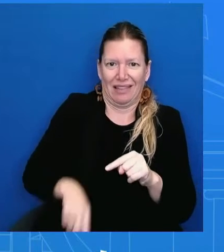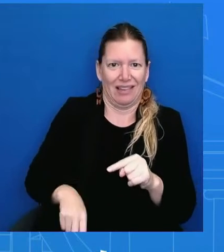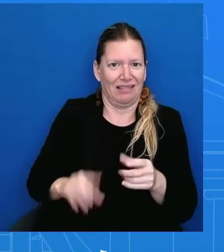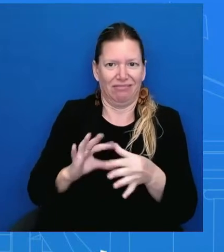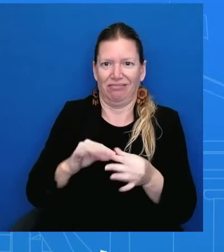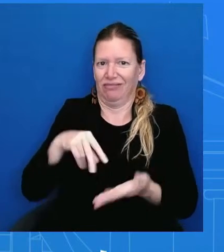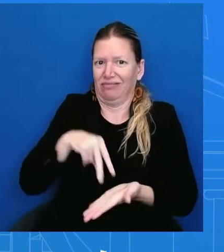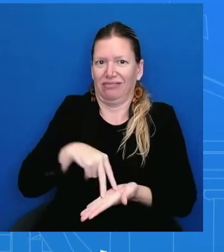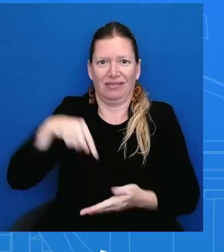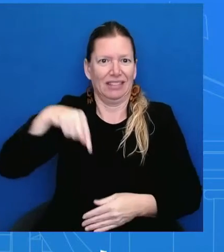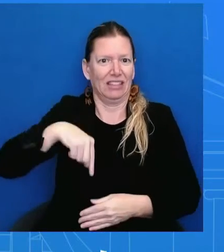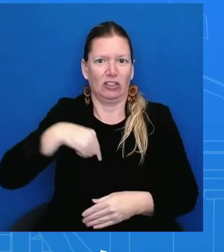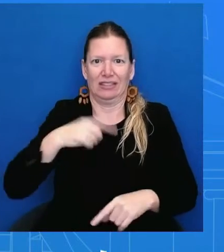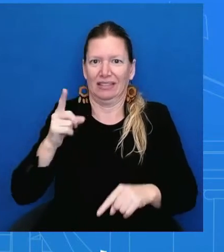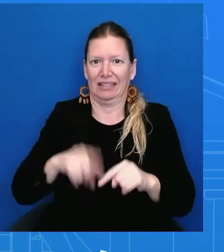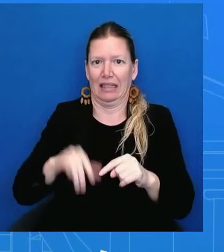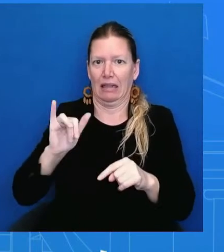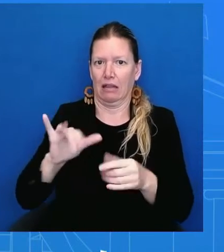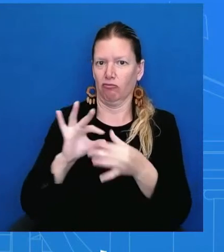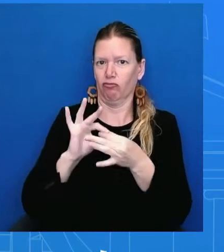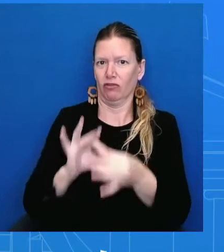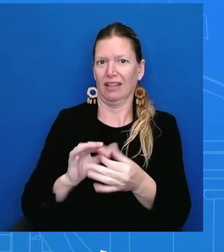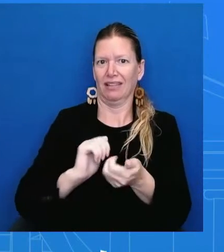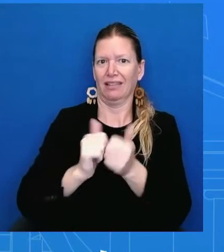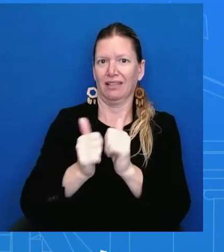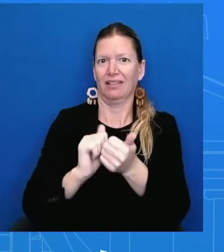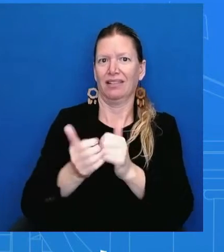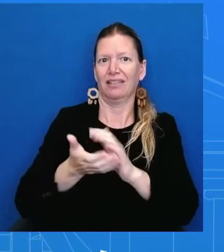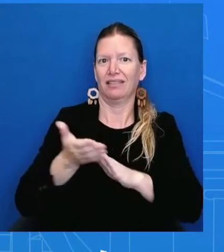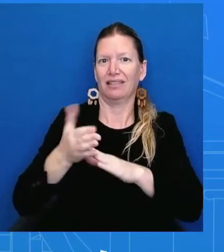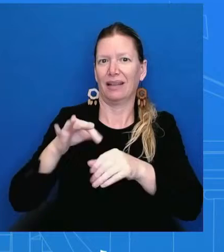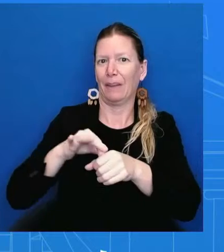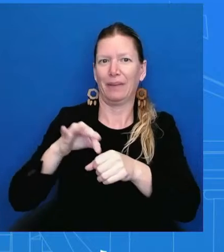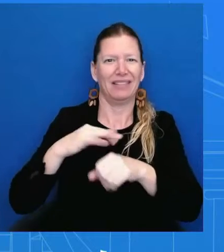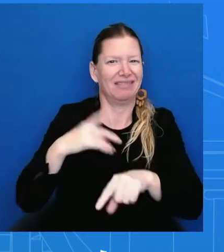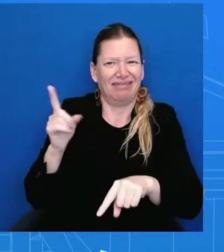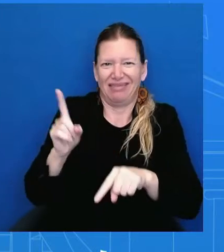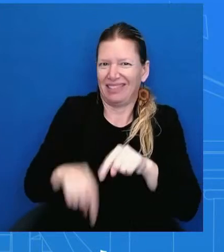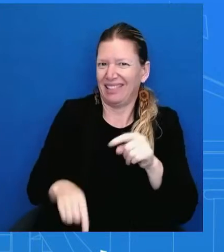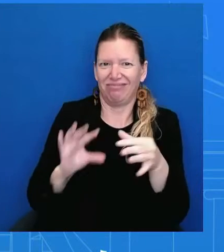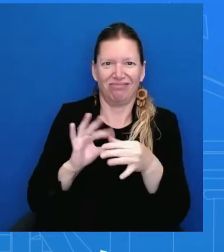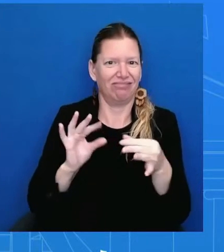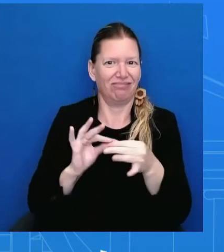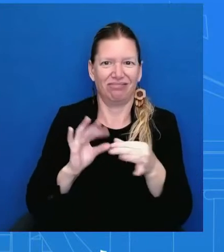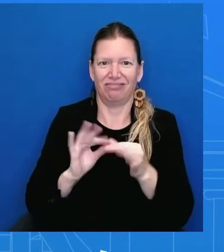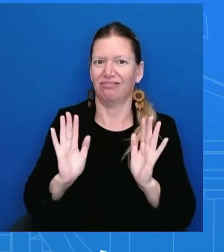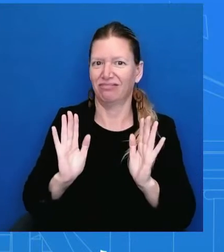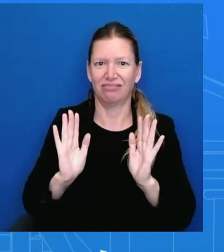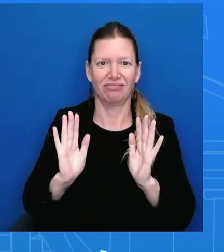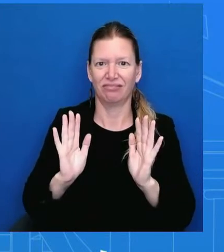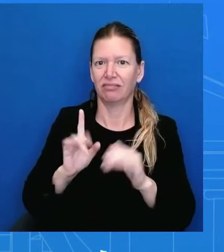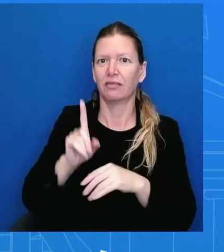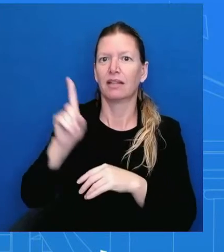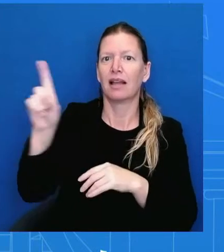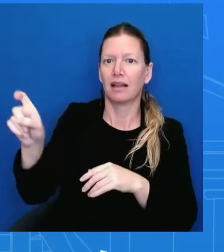and bright at the NAACP? Ms. Jean-Pierre: I -- April, you may not like my answer, but I'm telling you the president is going to continue to go out there. We just -- I just shared with you